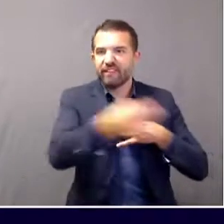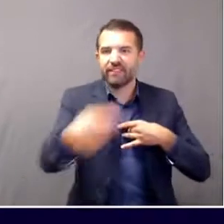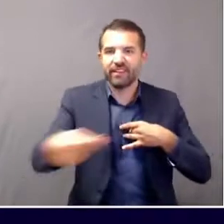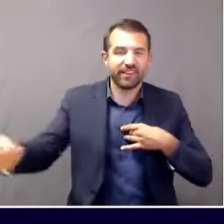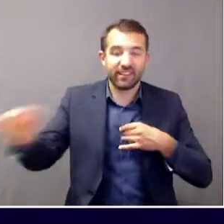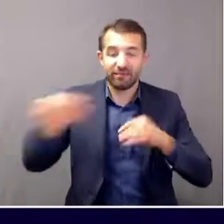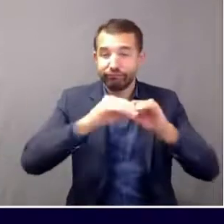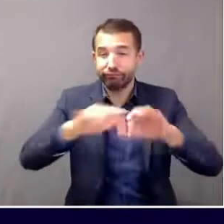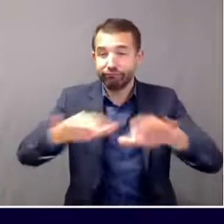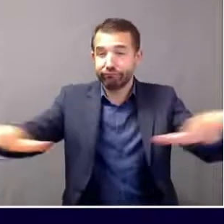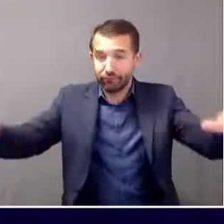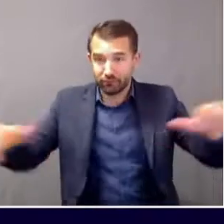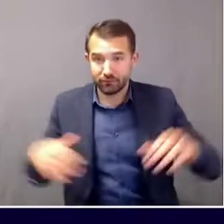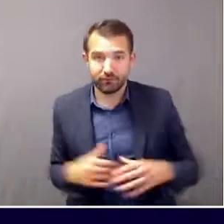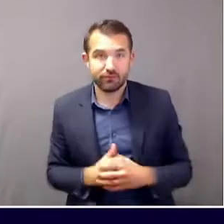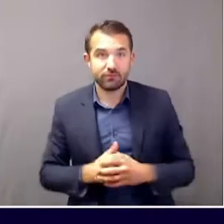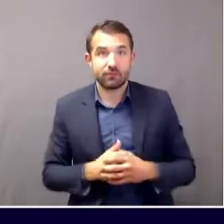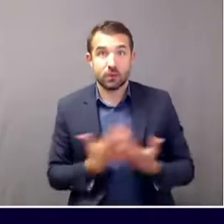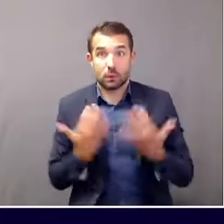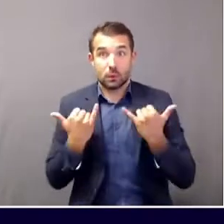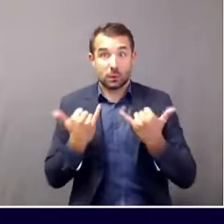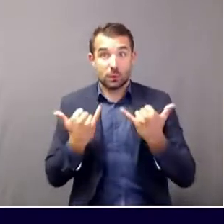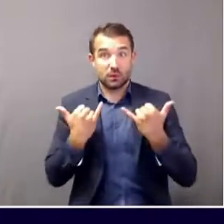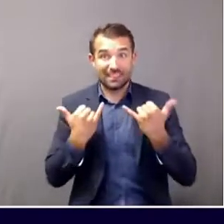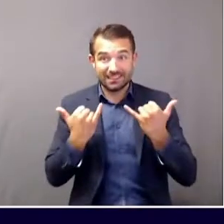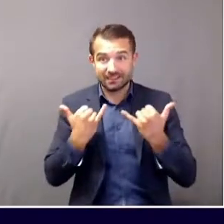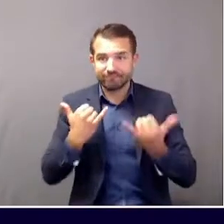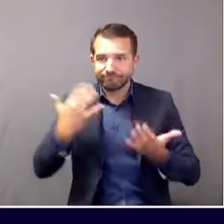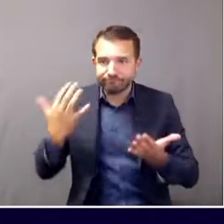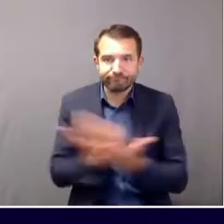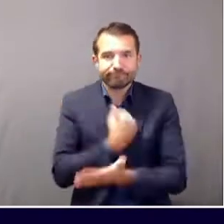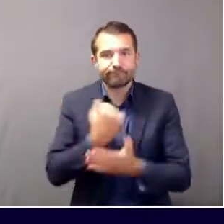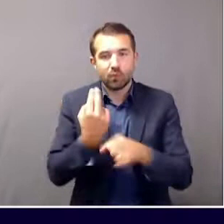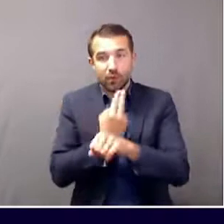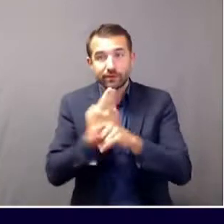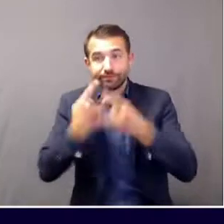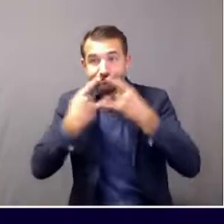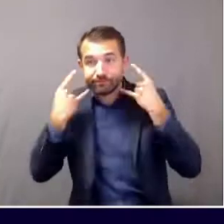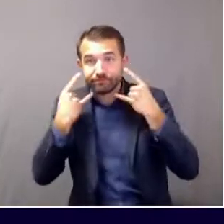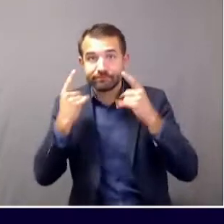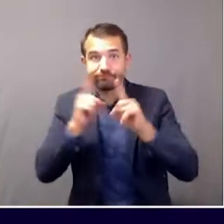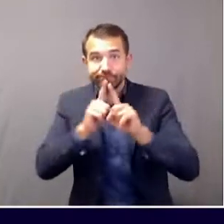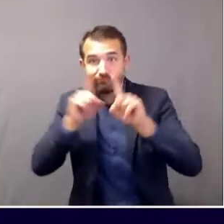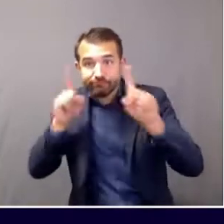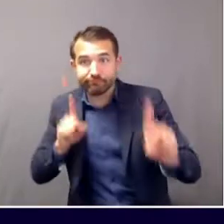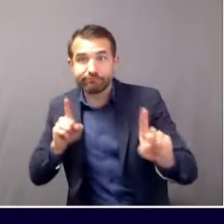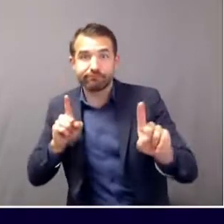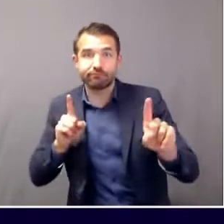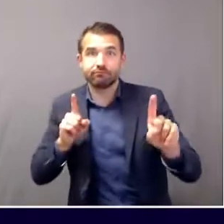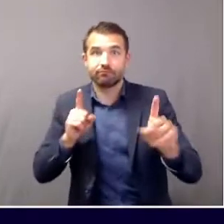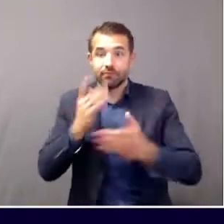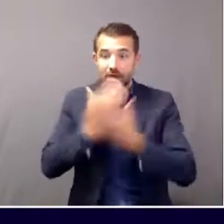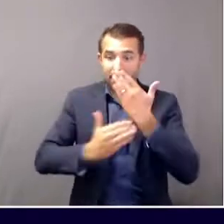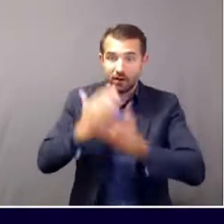got an opportunity to wear face coverings the practice safe